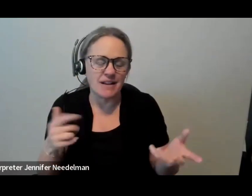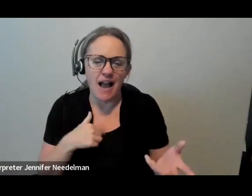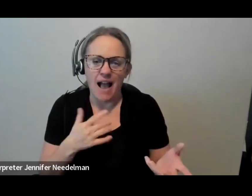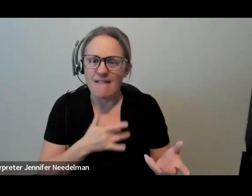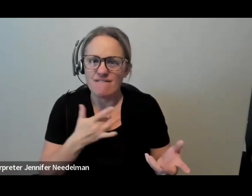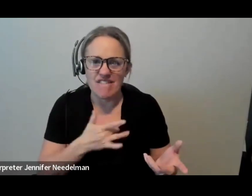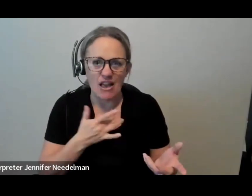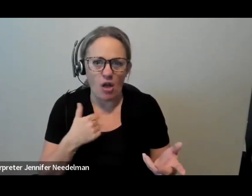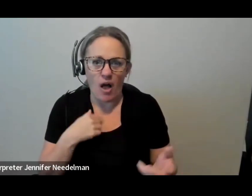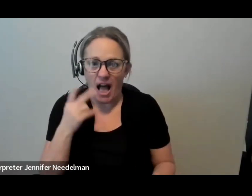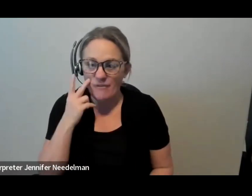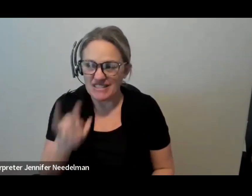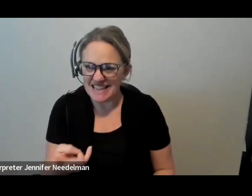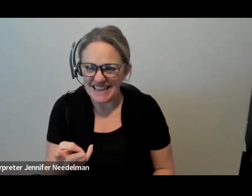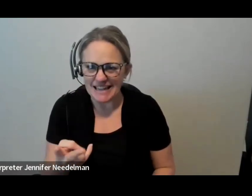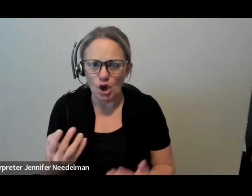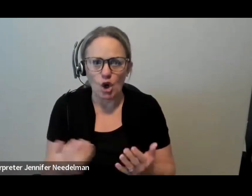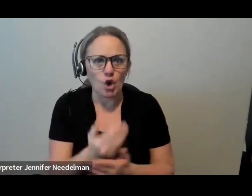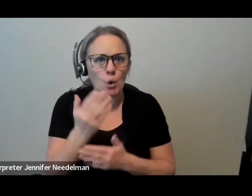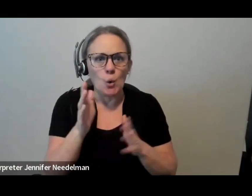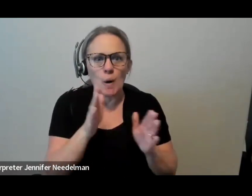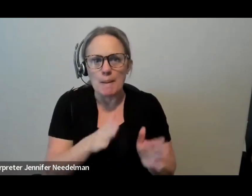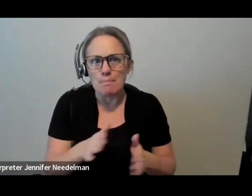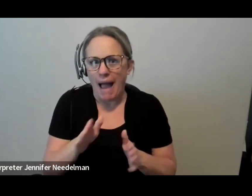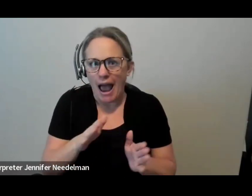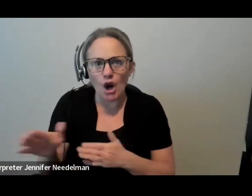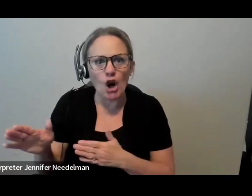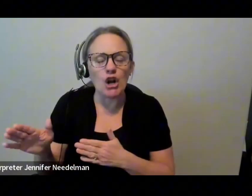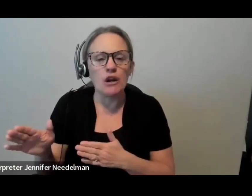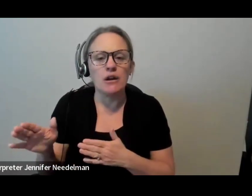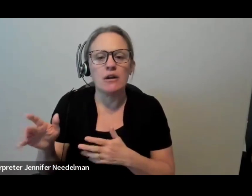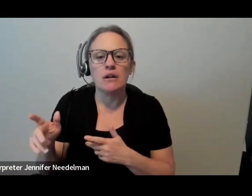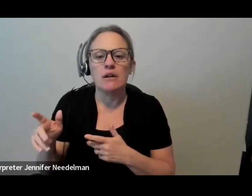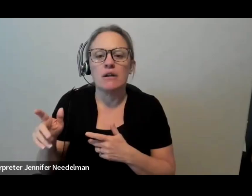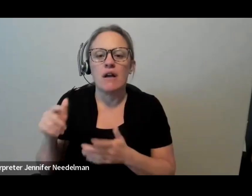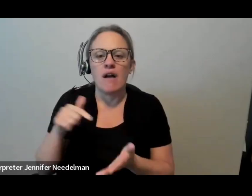and have seen lately this new pattern emerging of it moving into this